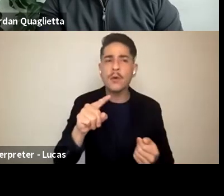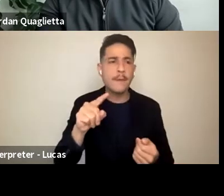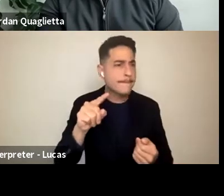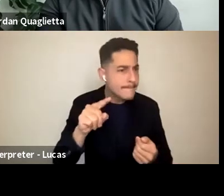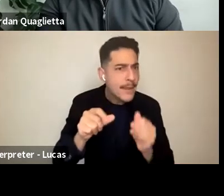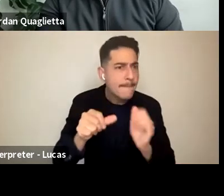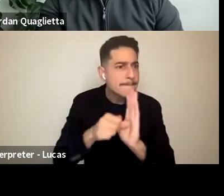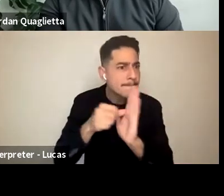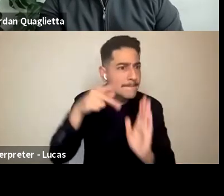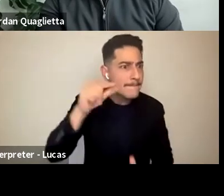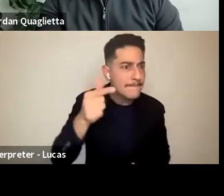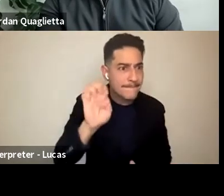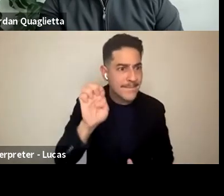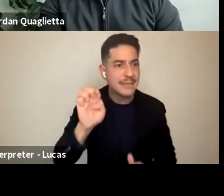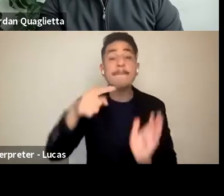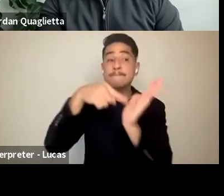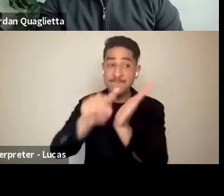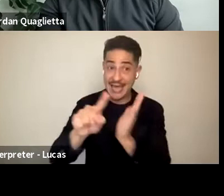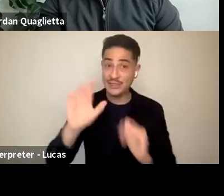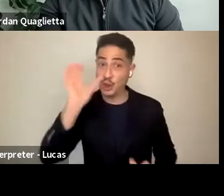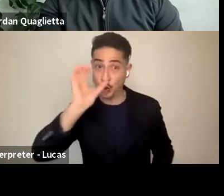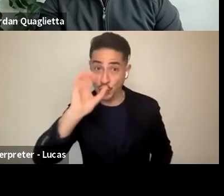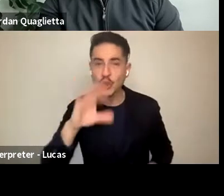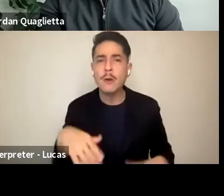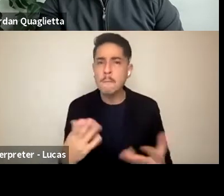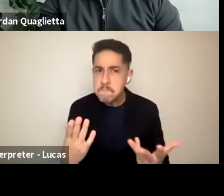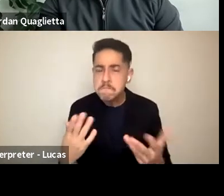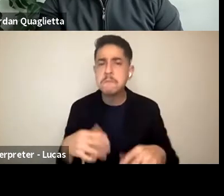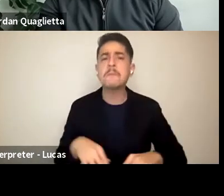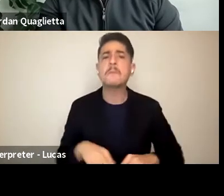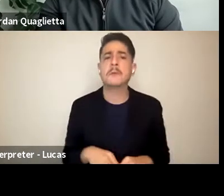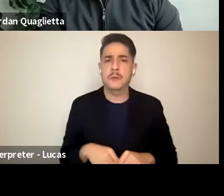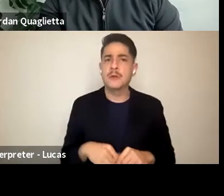Often there is a larger number of employees and then plus the batched pitches or pay search.